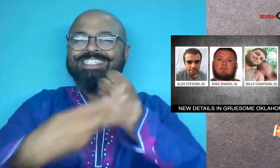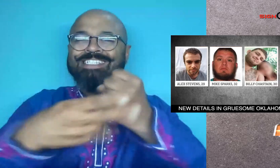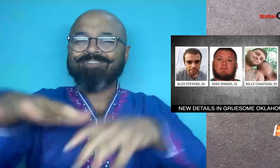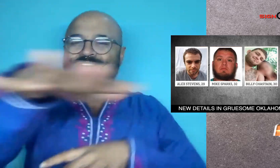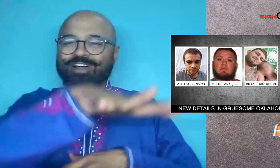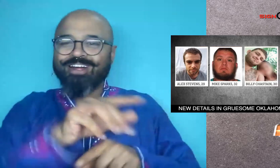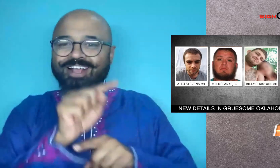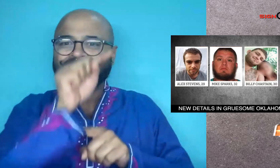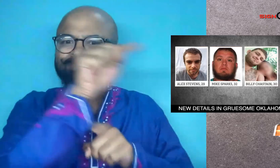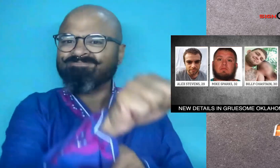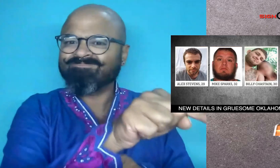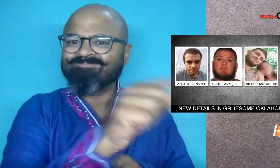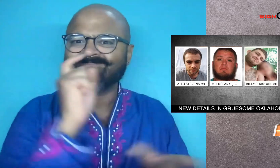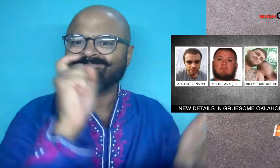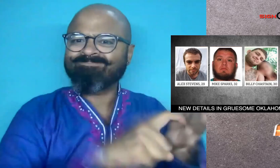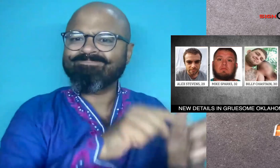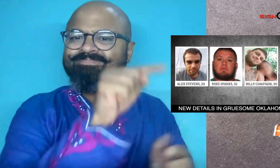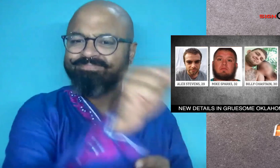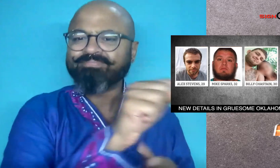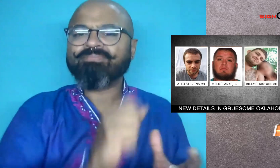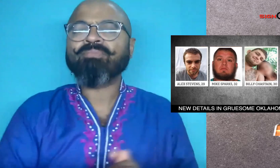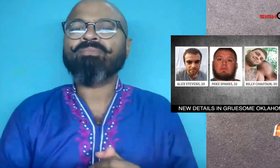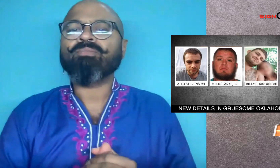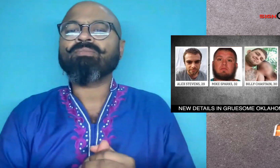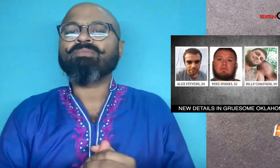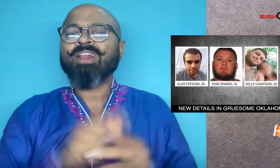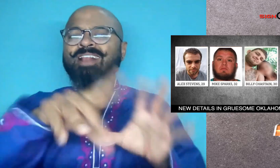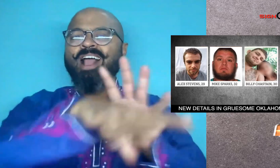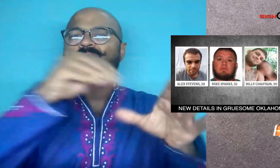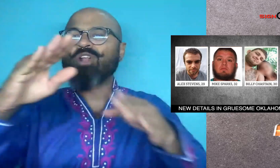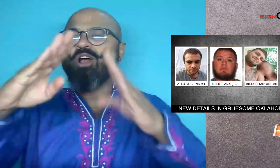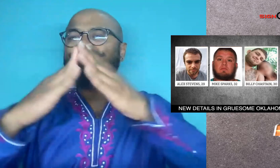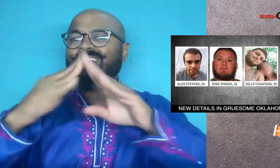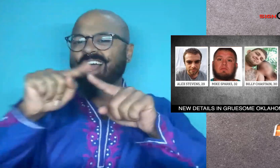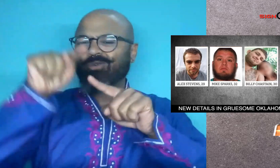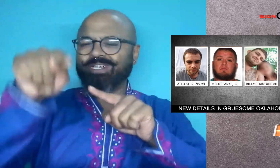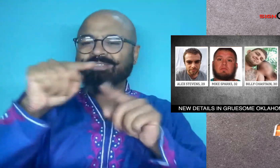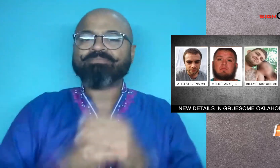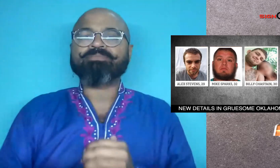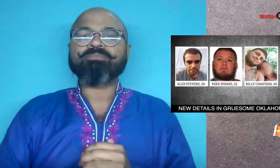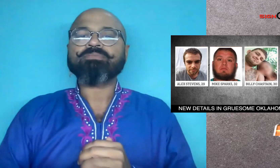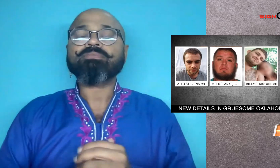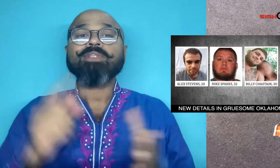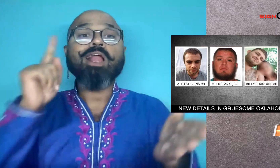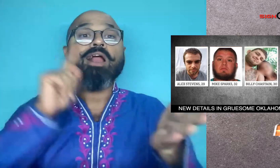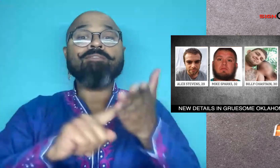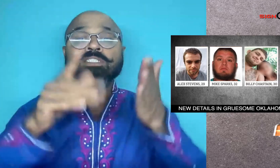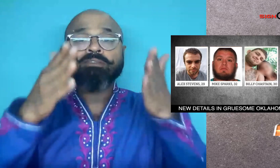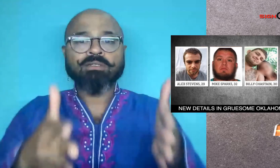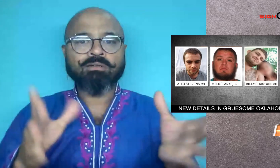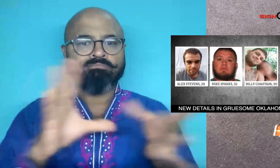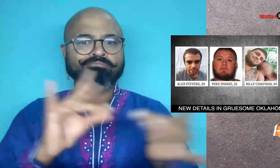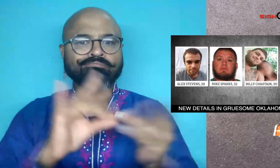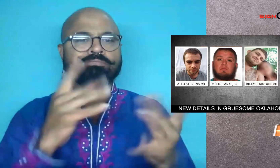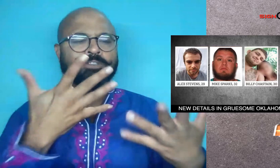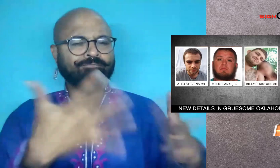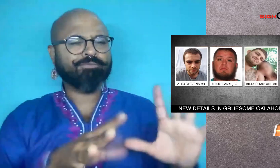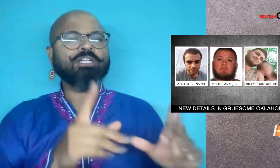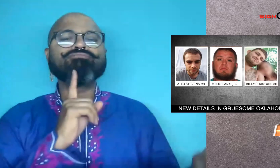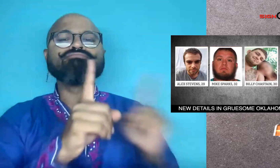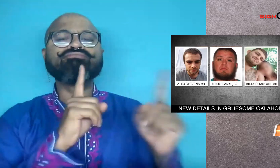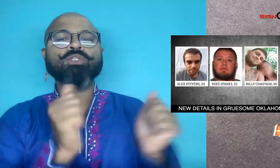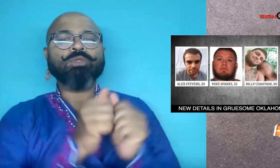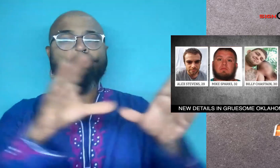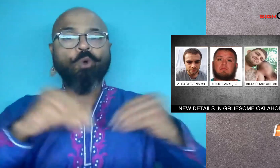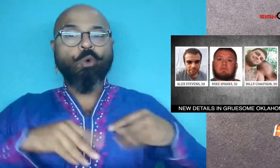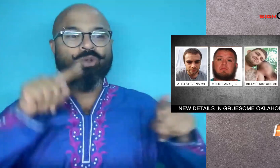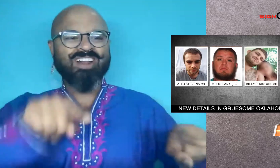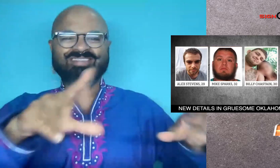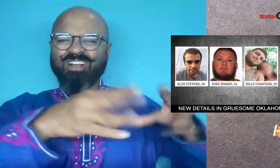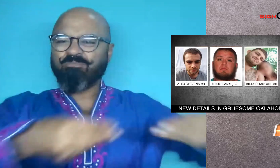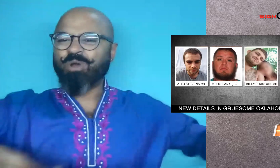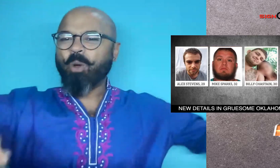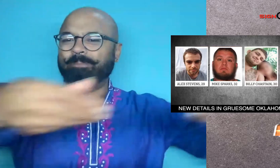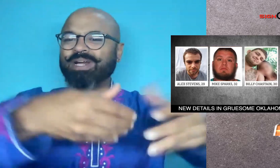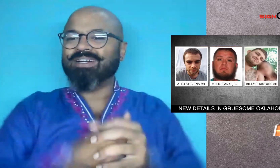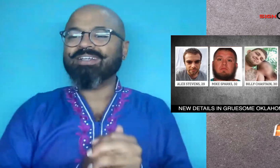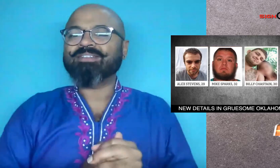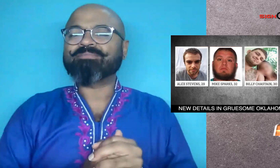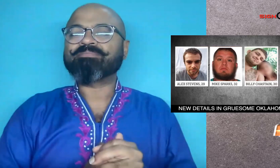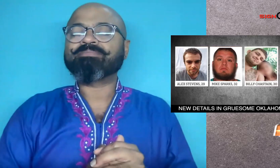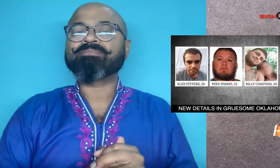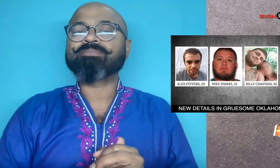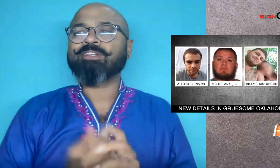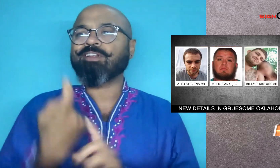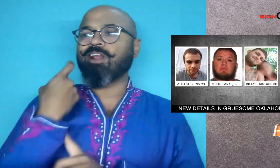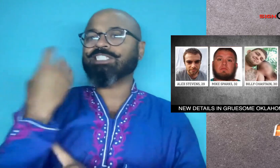in two salvage yards on the edge of town Investigators say they interviewed the owner of the salvage